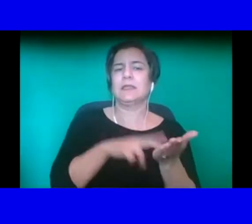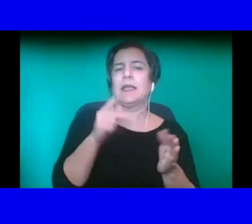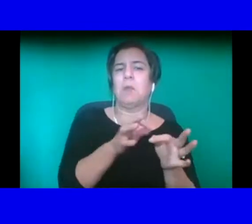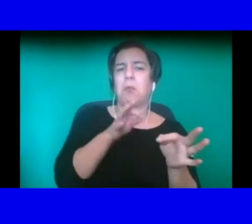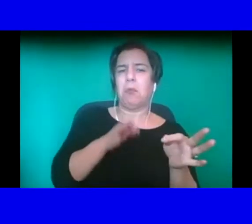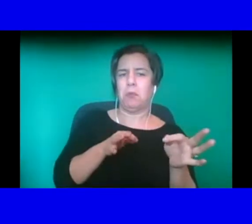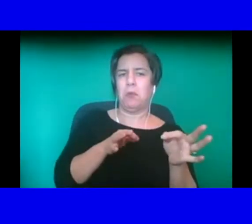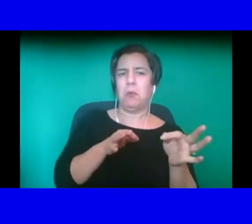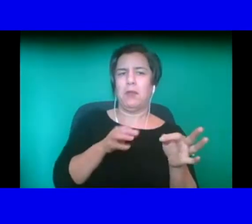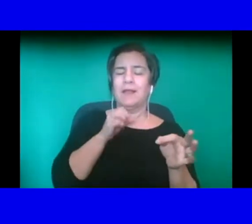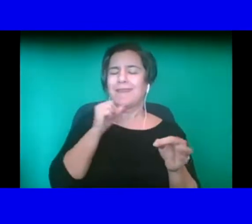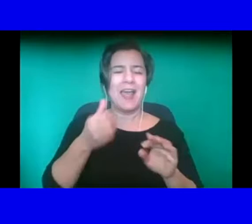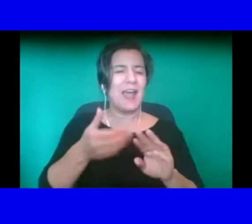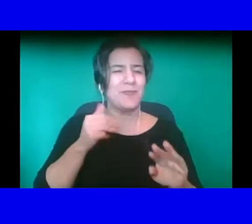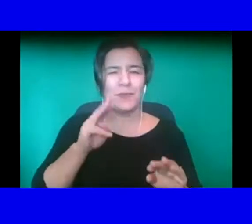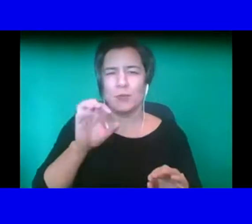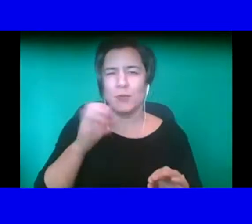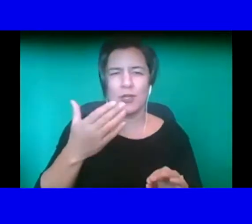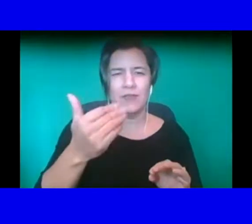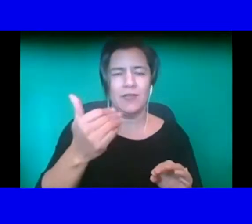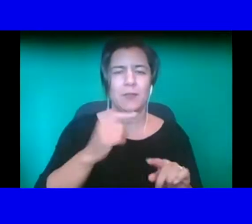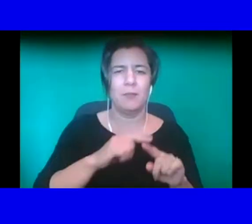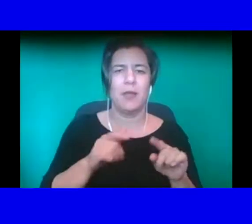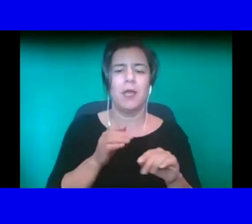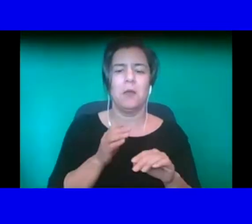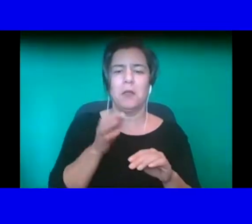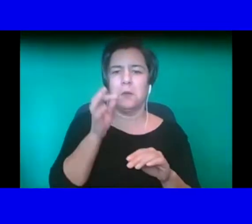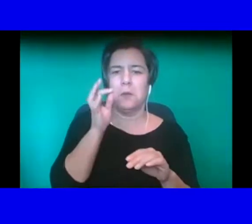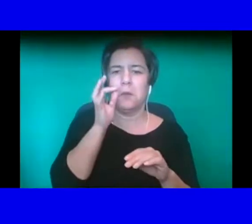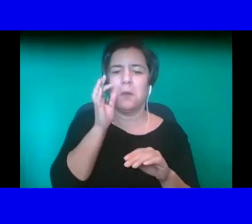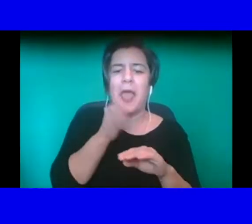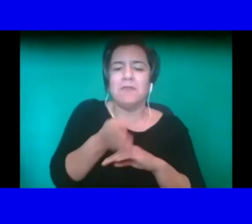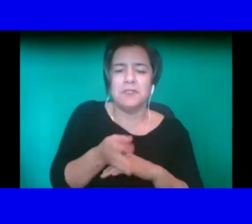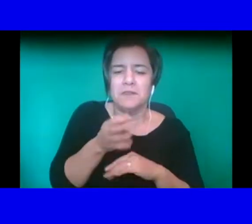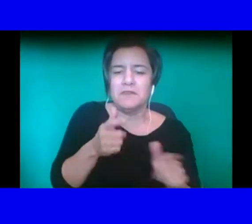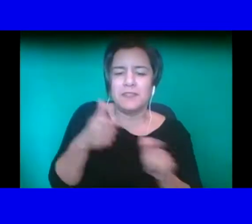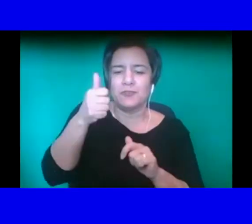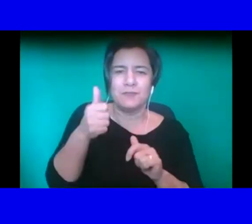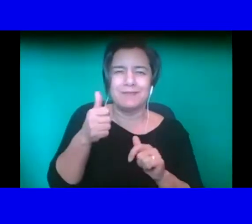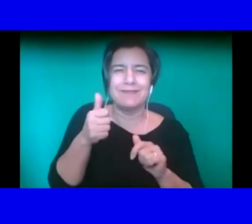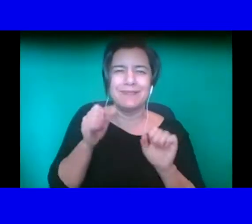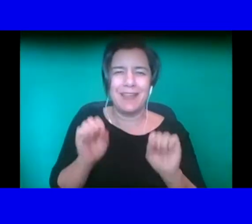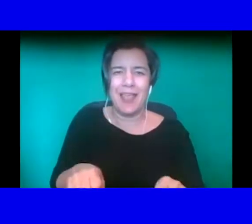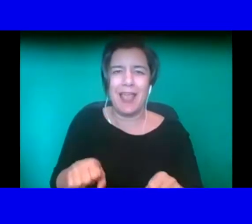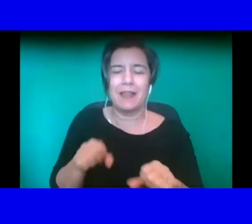Not before March 15th but sooner after March 15th than people with disabilities